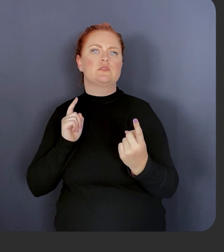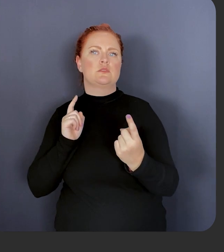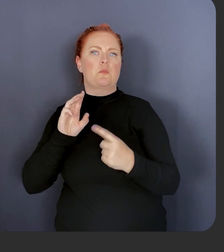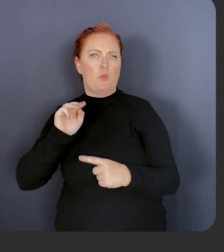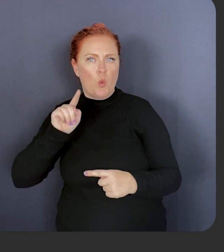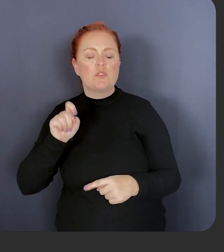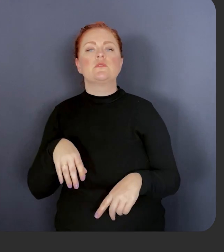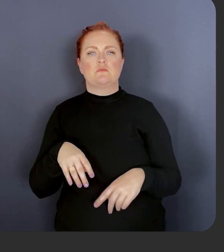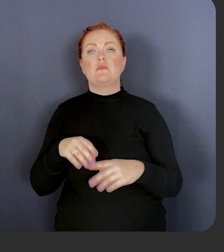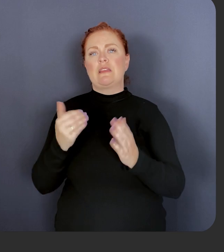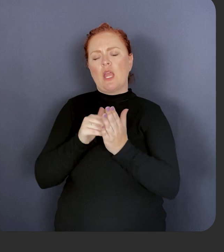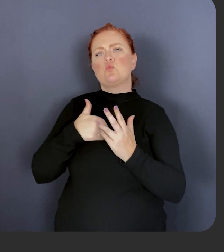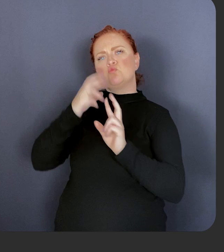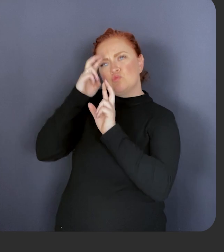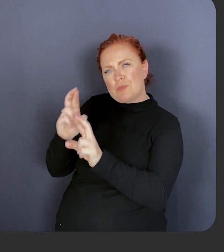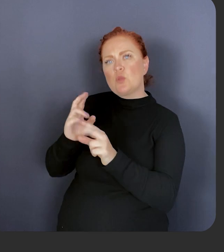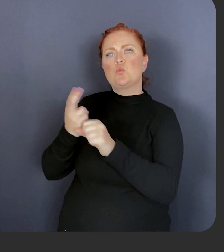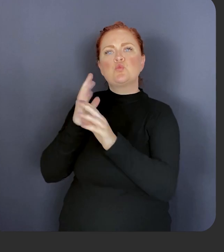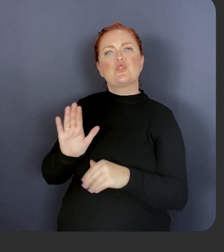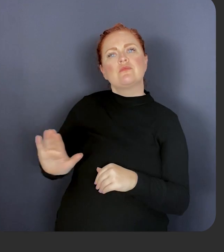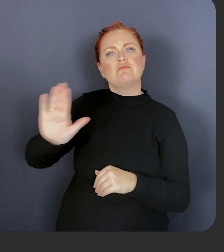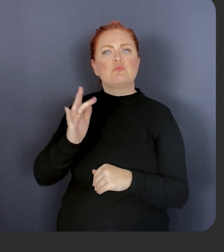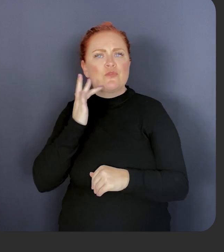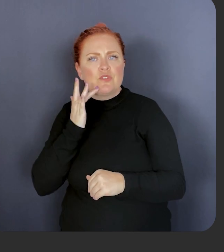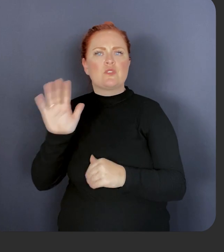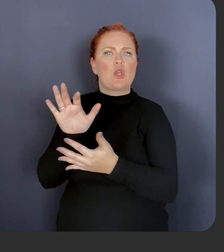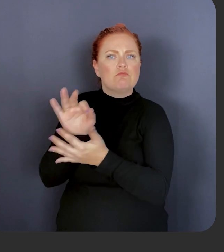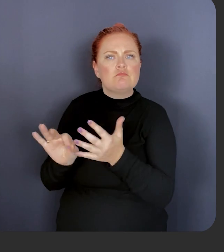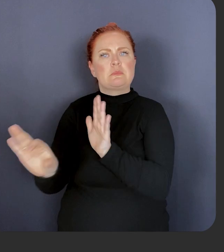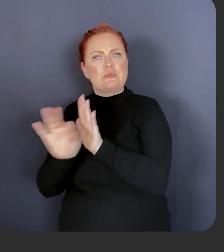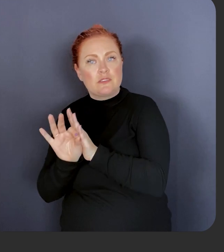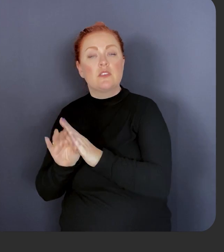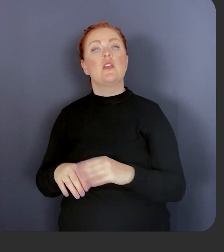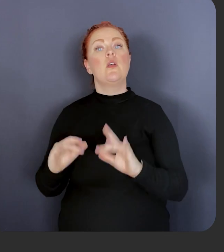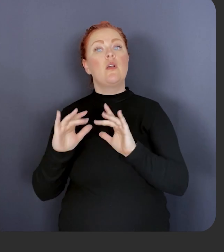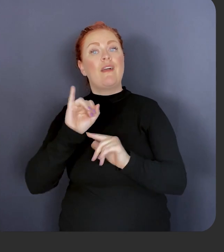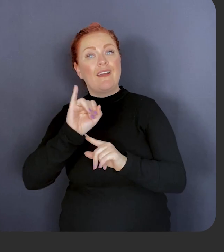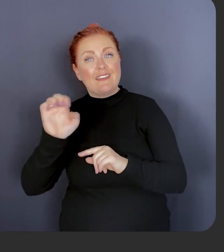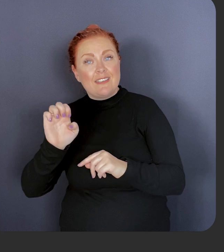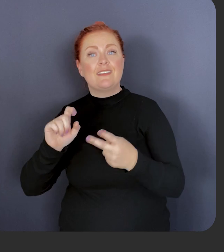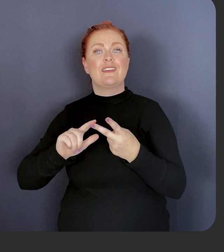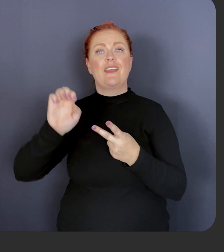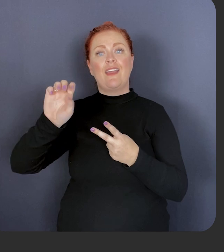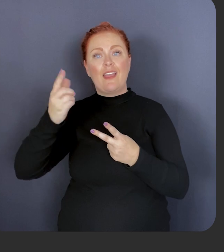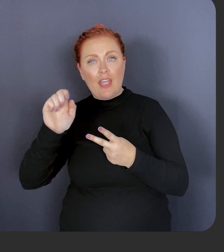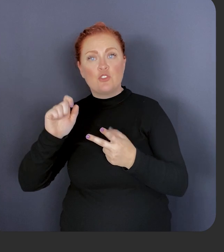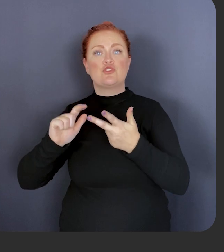to make sure that we are respecting the user's preference there. So Internet Explorer, Microsoft Edge, and Firefox